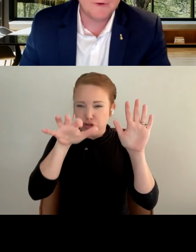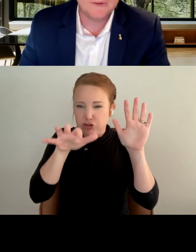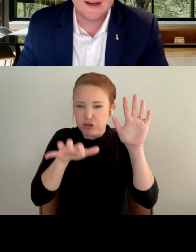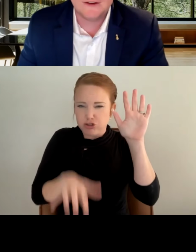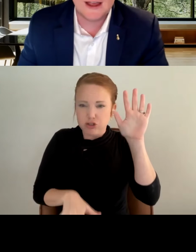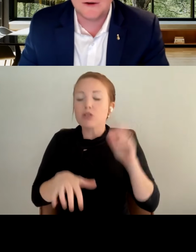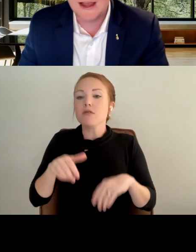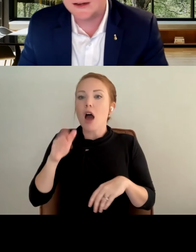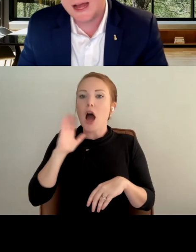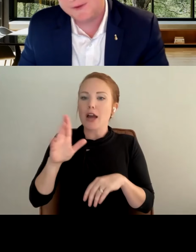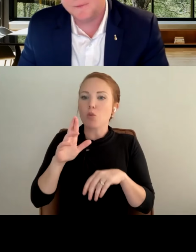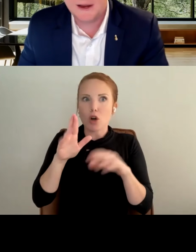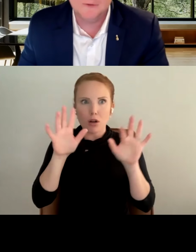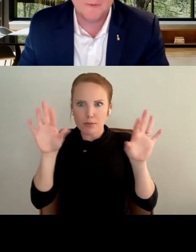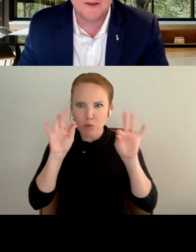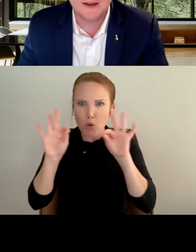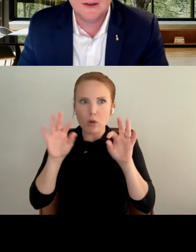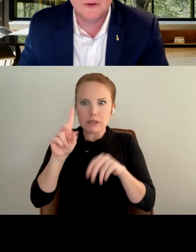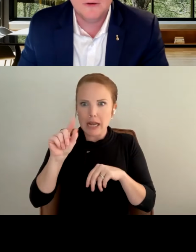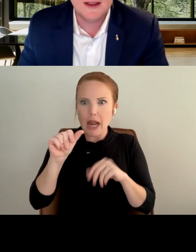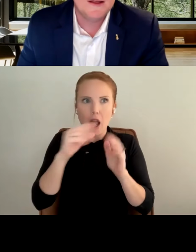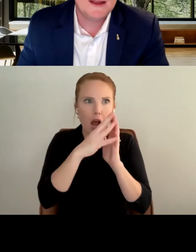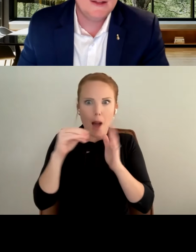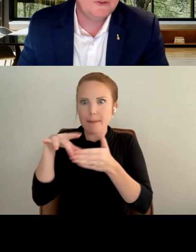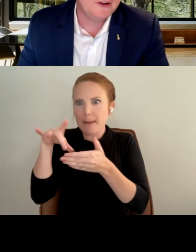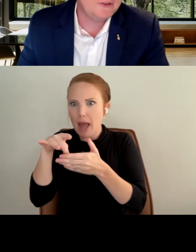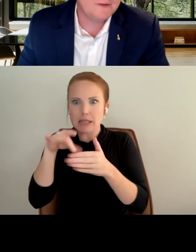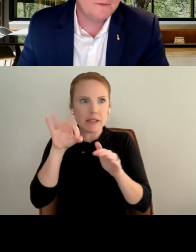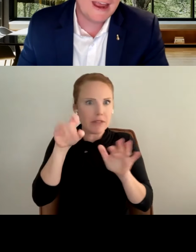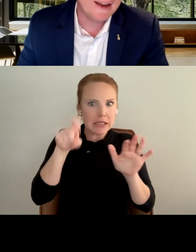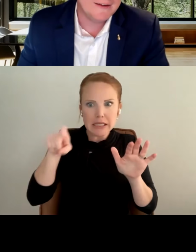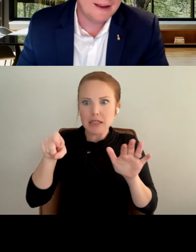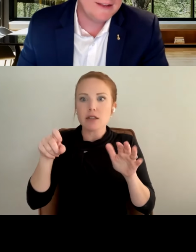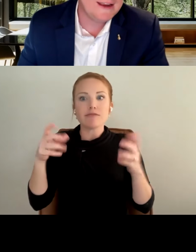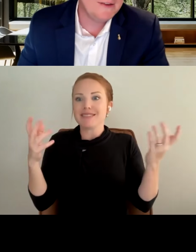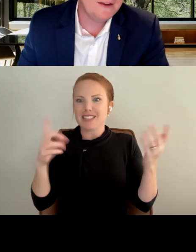reference data together and I can copy and paste from it as I need to. It's just data. It's easy